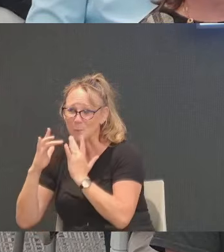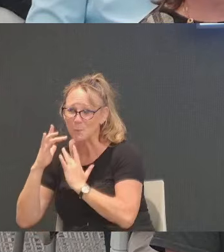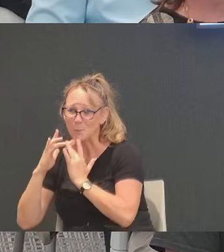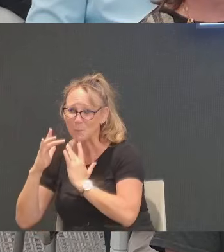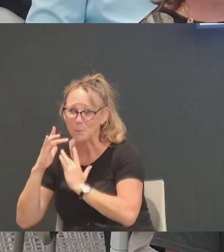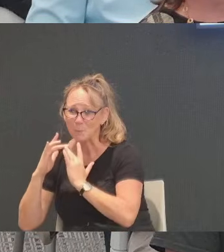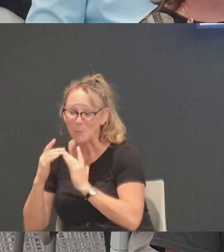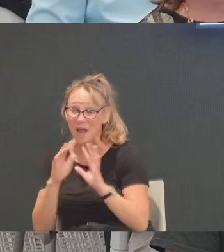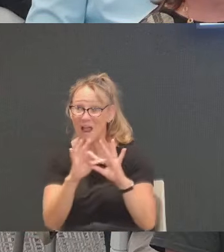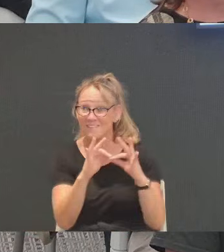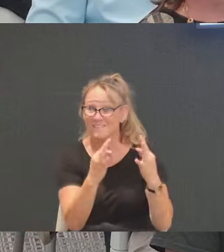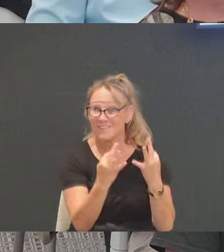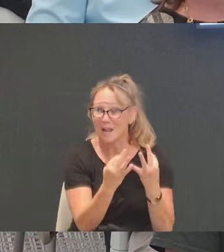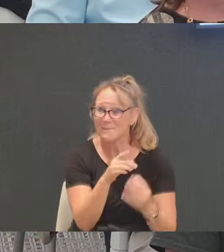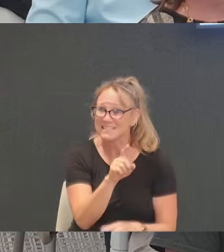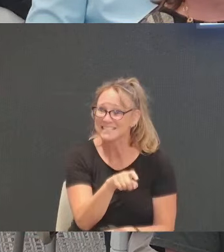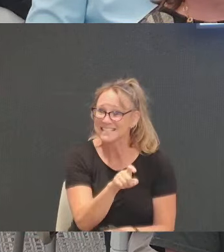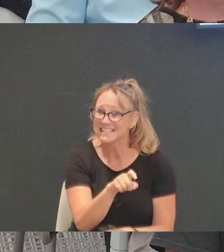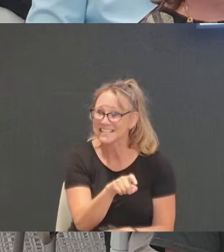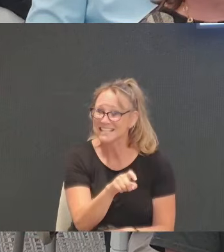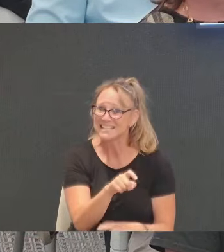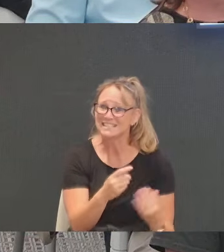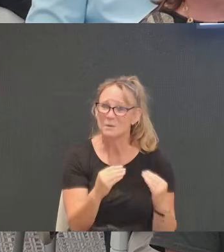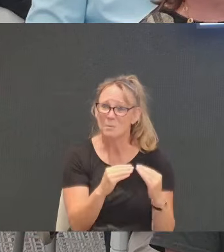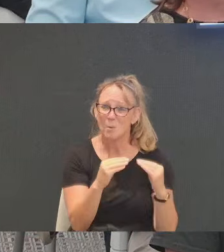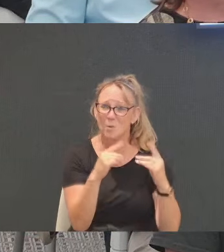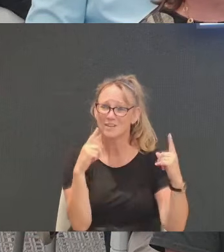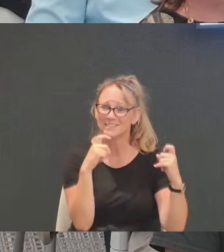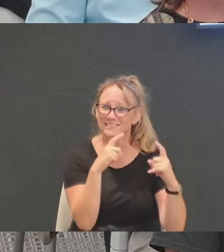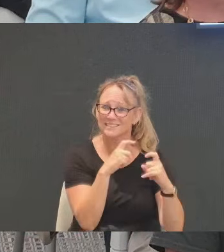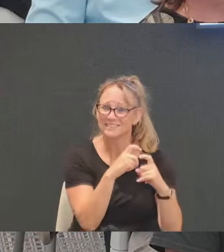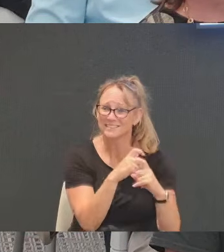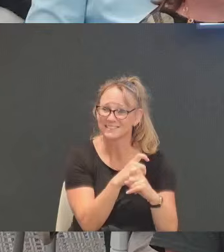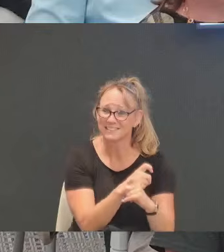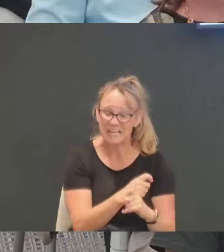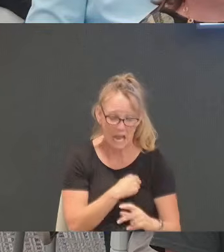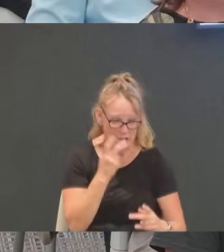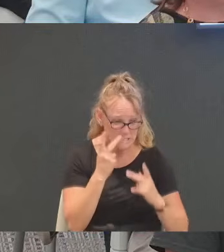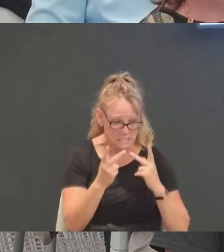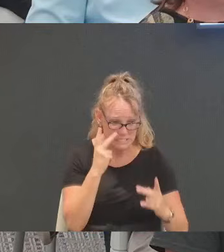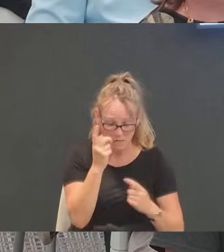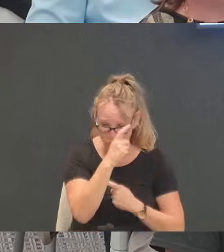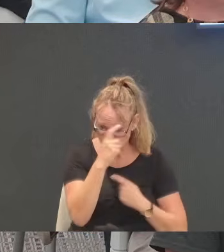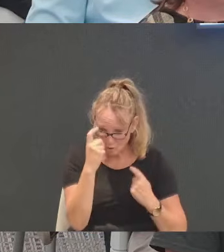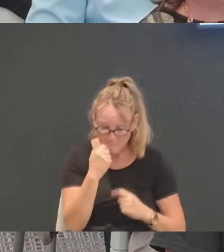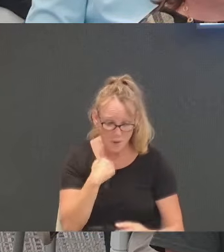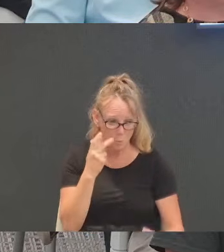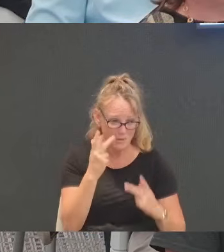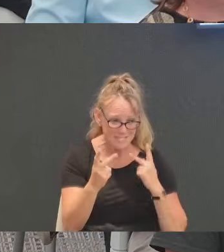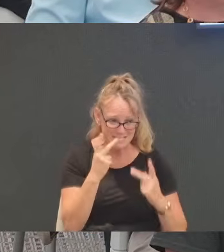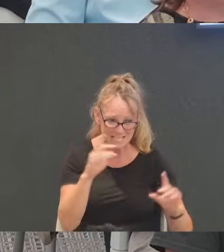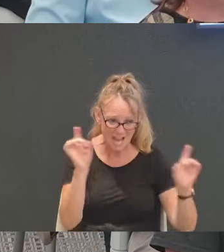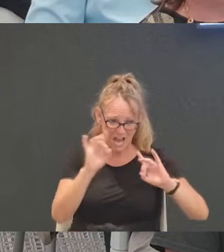more and more complex. We see more trauma. We see more violence. We're seeing more substance abuse,